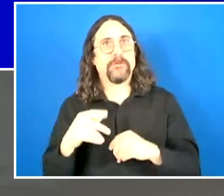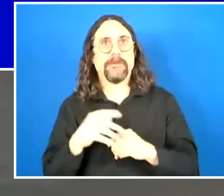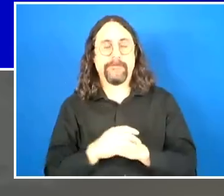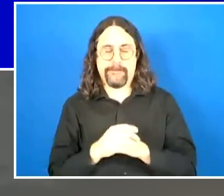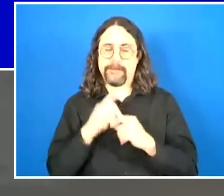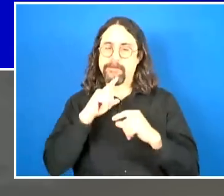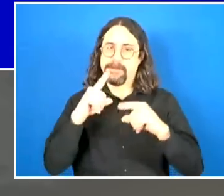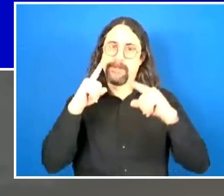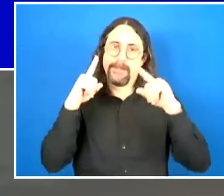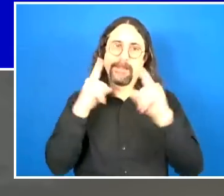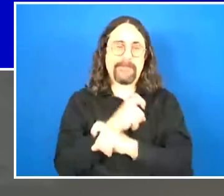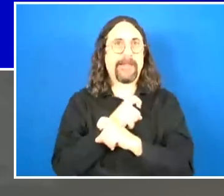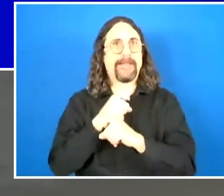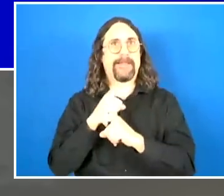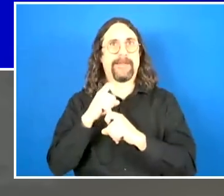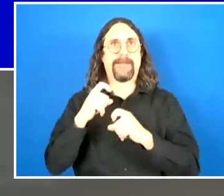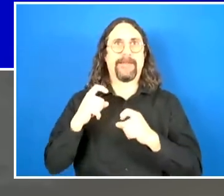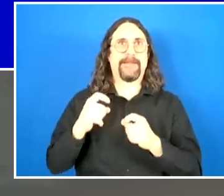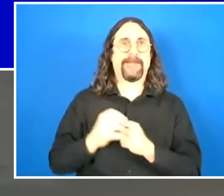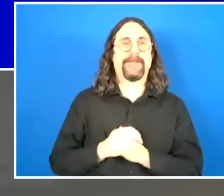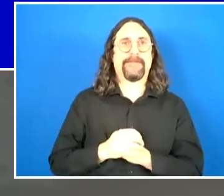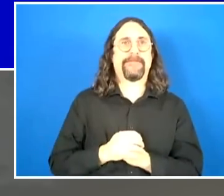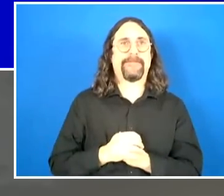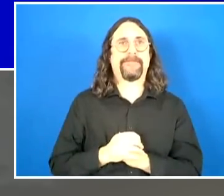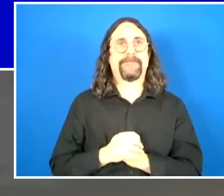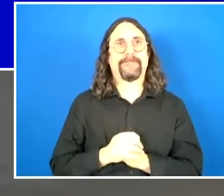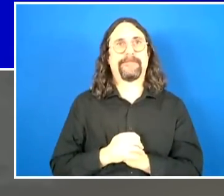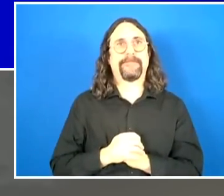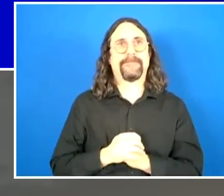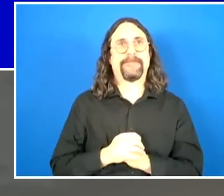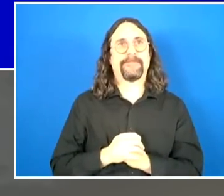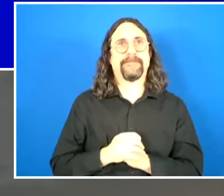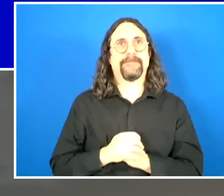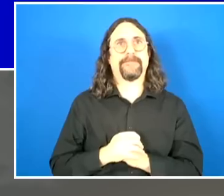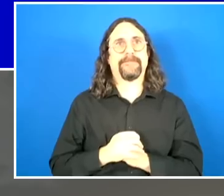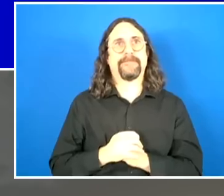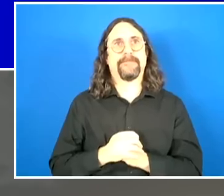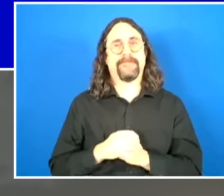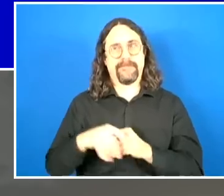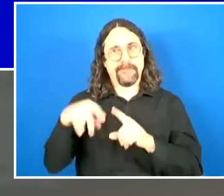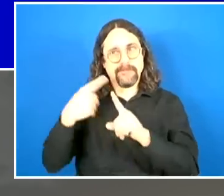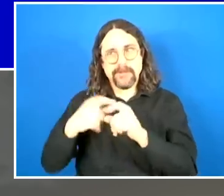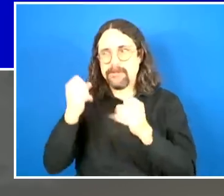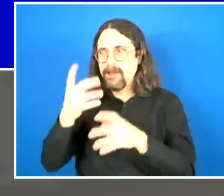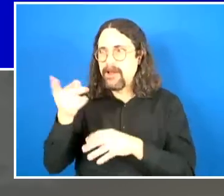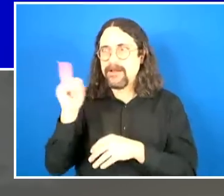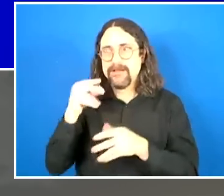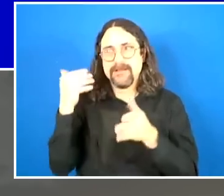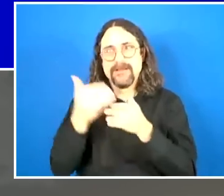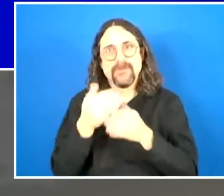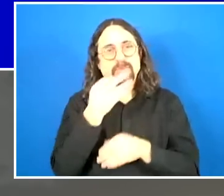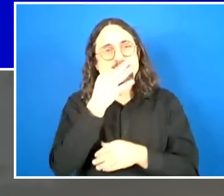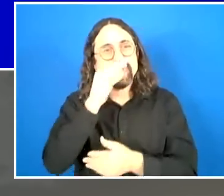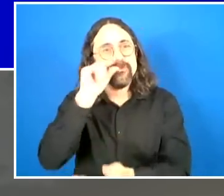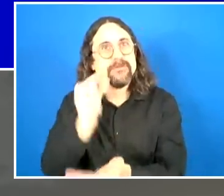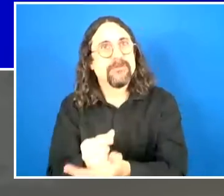FUTURE AT ALL TIMES SO THE BIG QUESTION NOW IS, WILL THE FUTURE HAPPEN ON TIME AND THE ANSERW IS YES. WE'RE GOING TO WORK WITH ALL OF